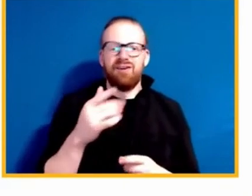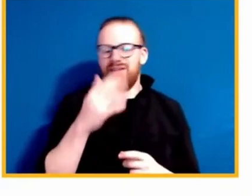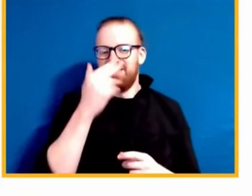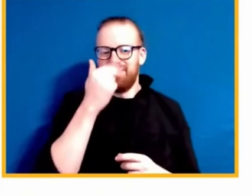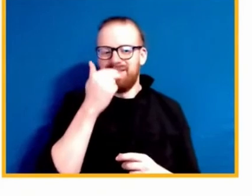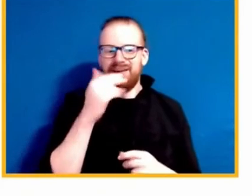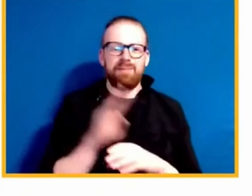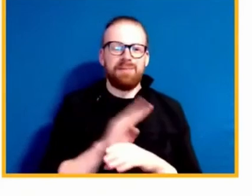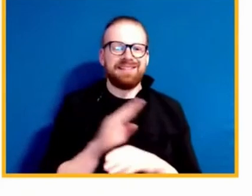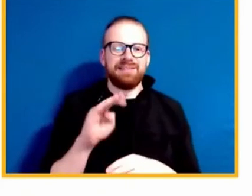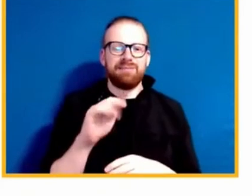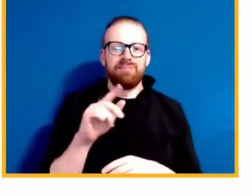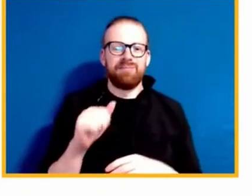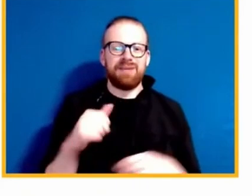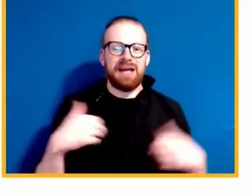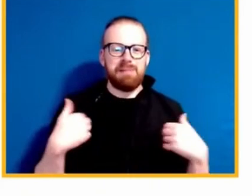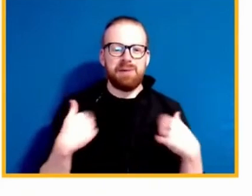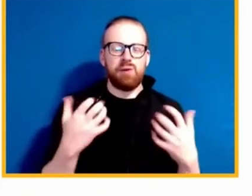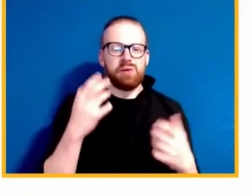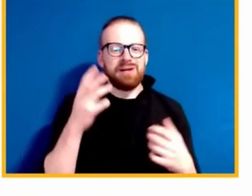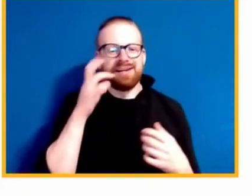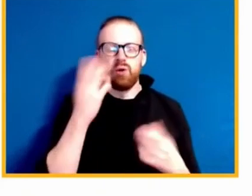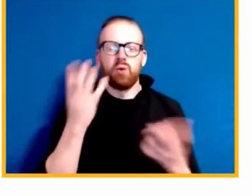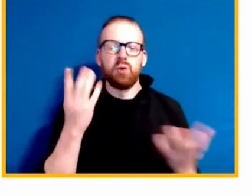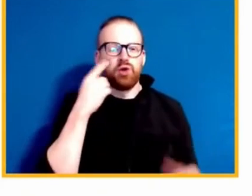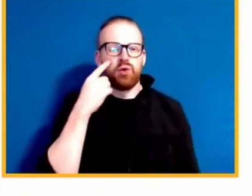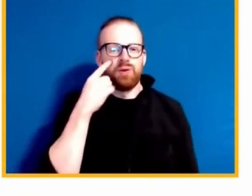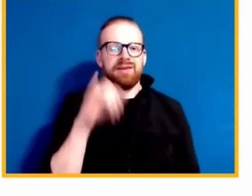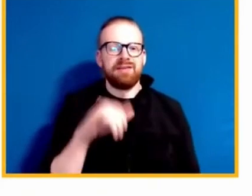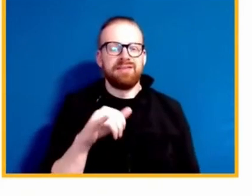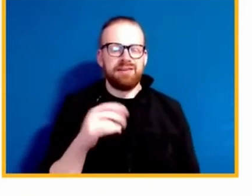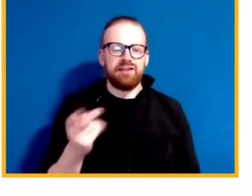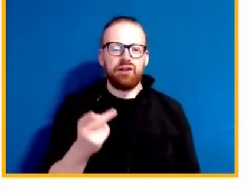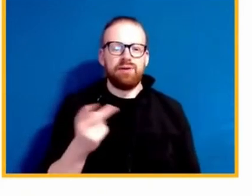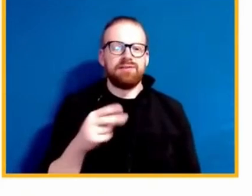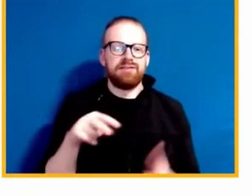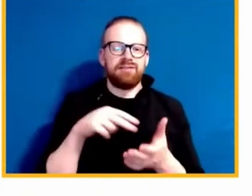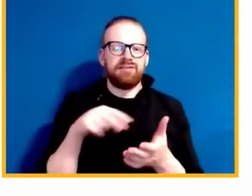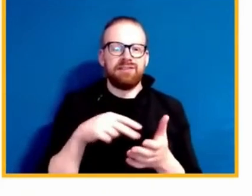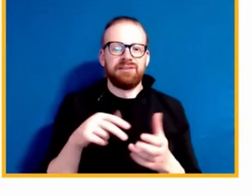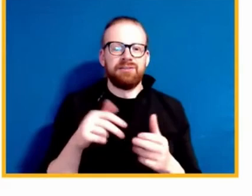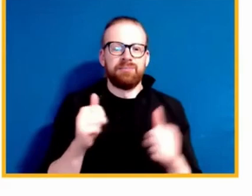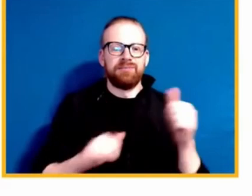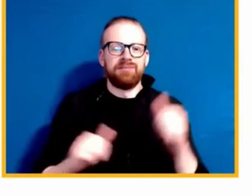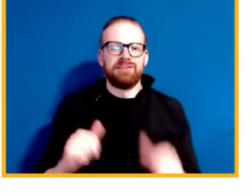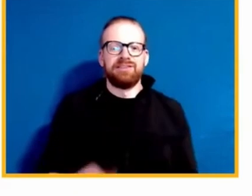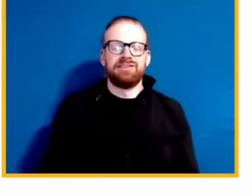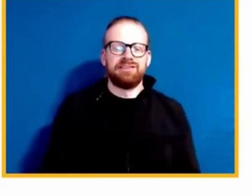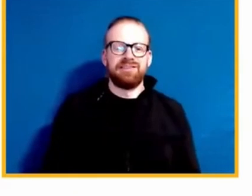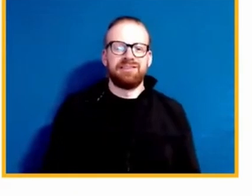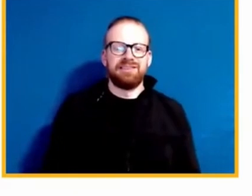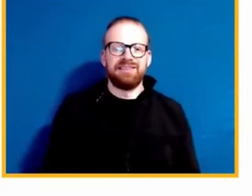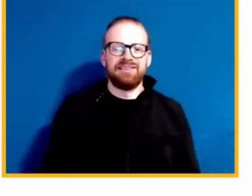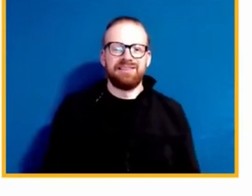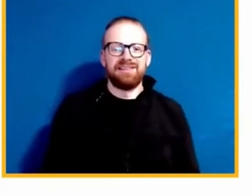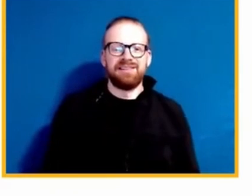and I want to hear from you especially on what you thought of that dual performance. [Beta] I mean honestly, that hits the nail